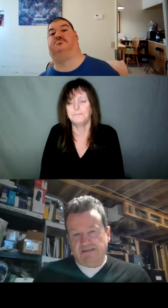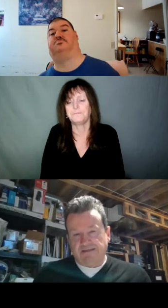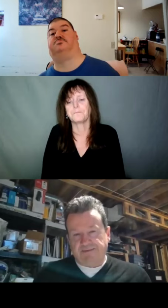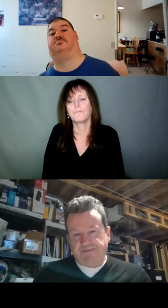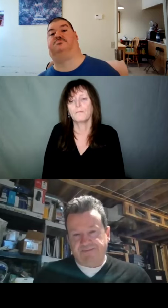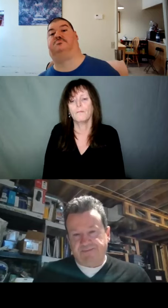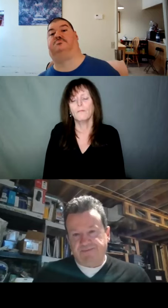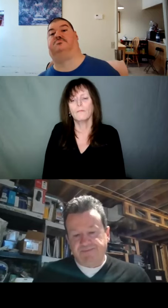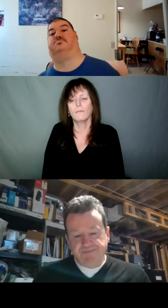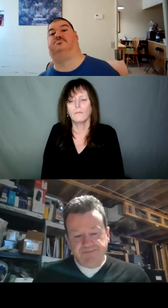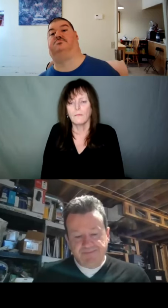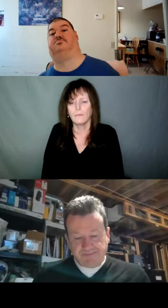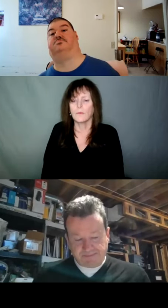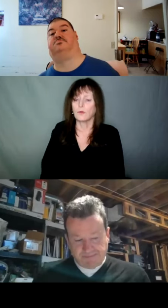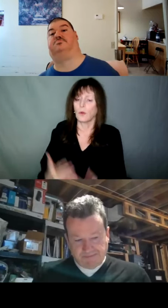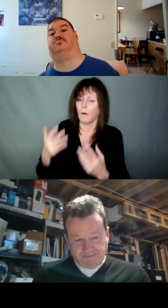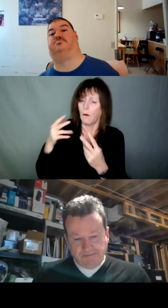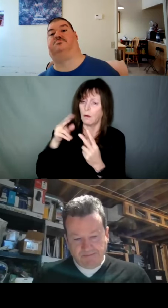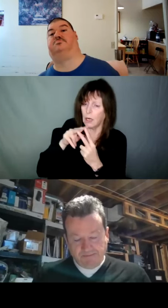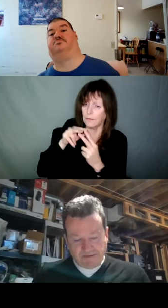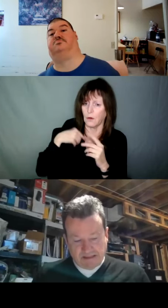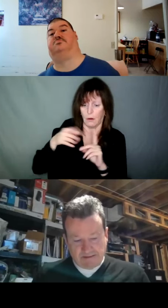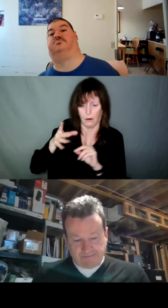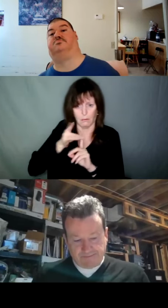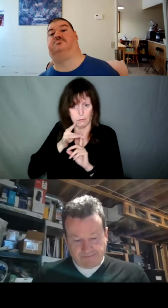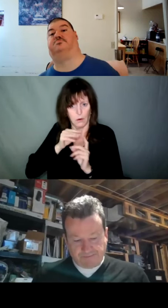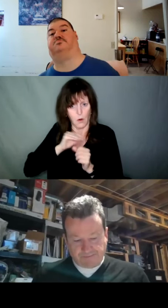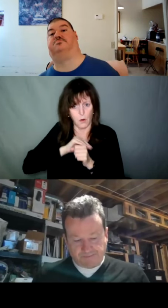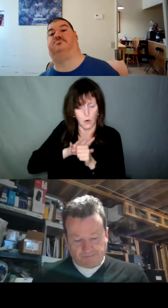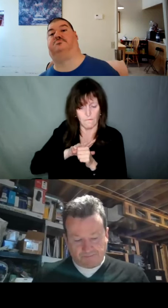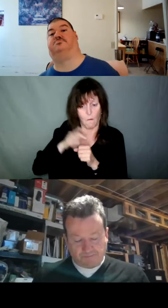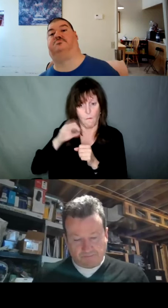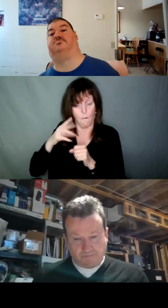done so far which is about five months with immunity postinfection